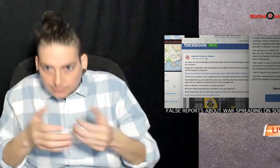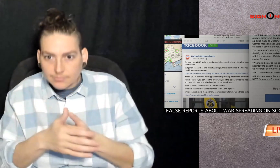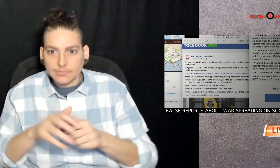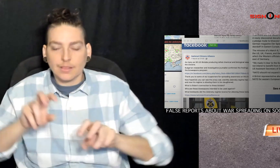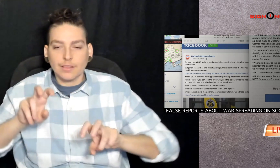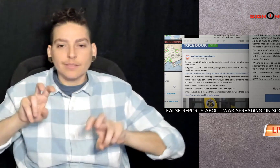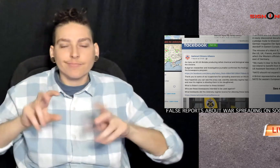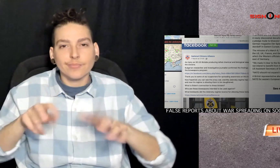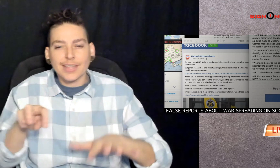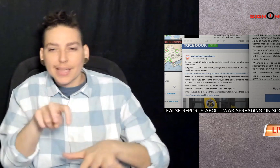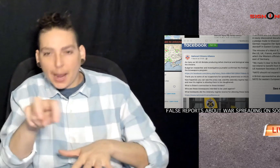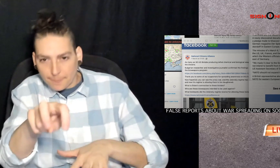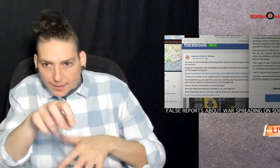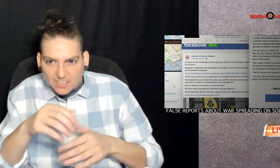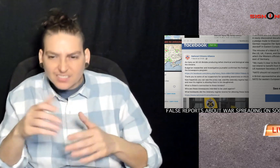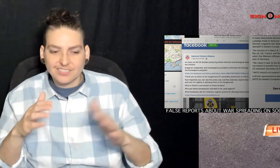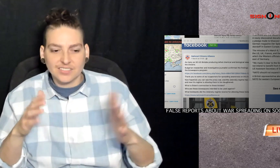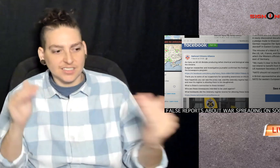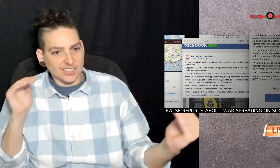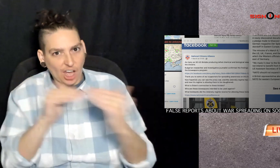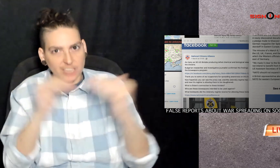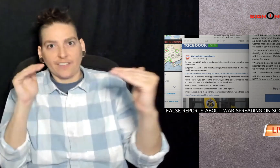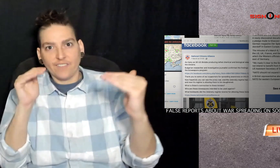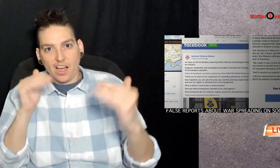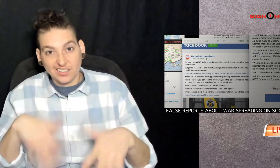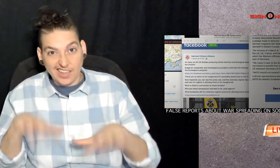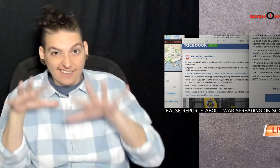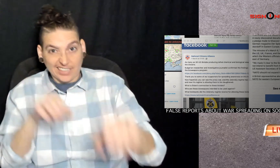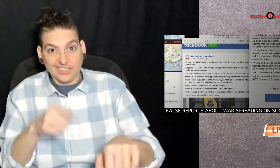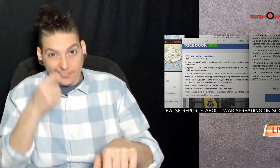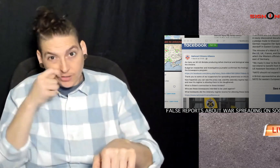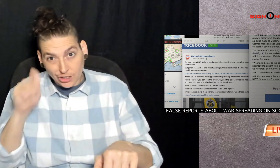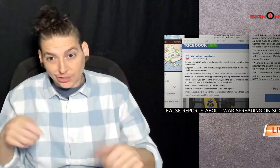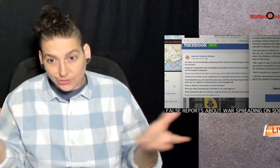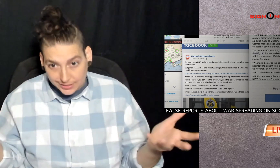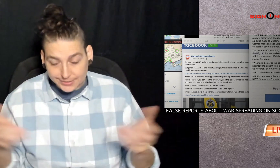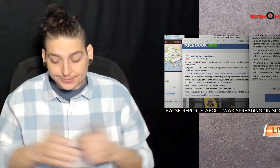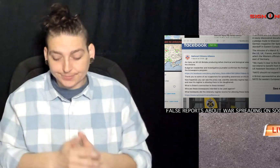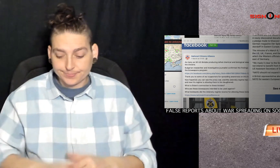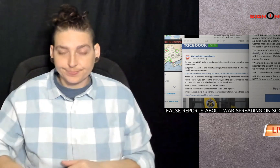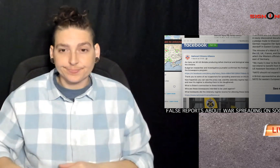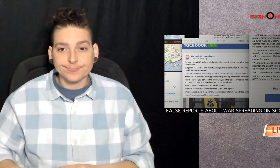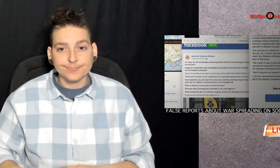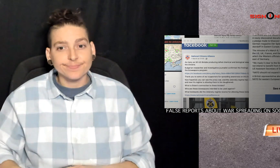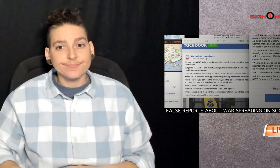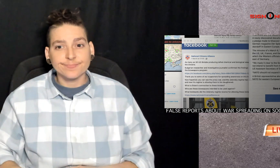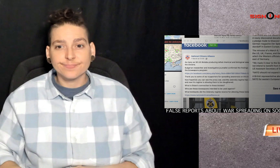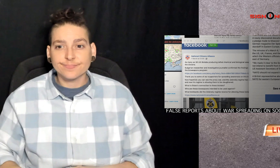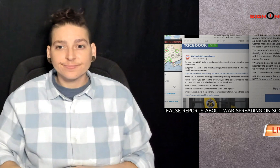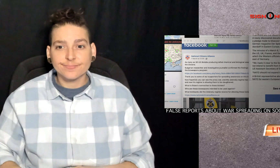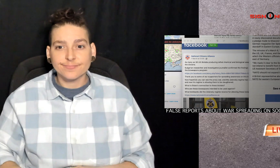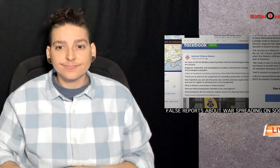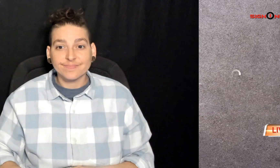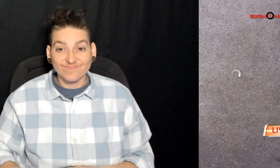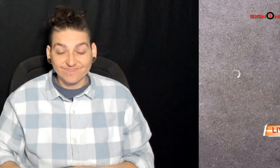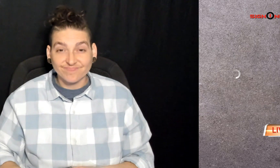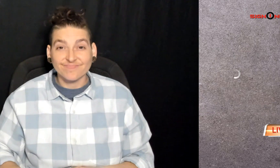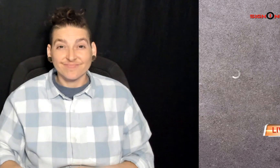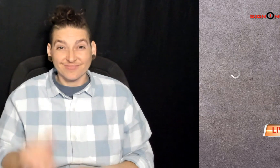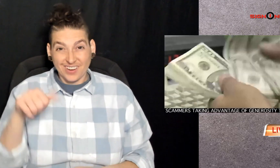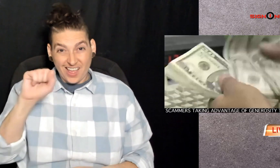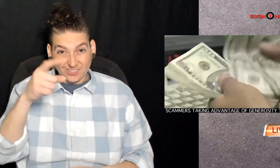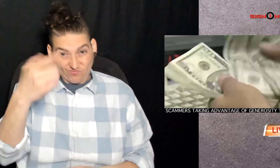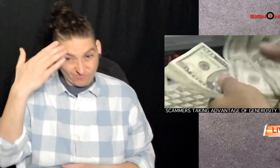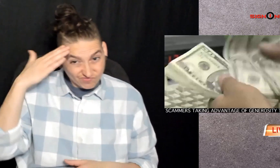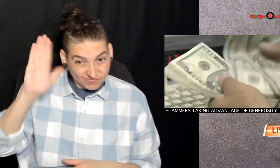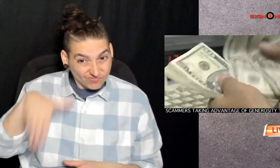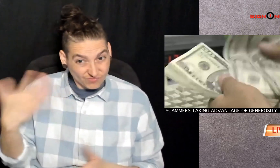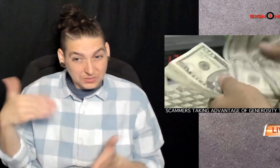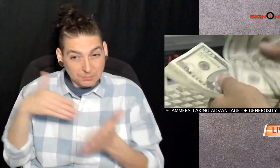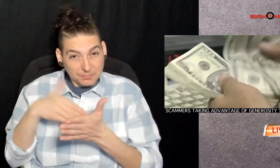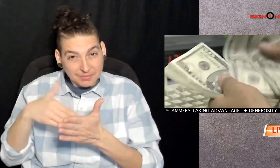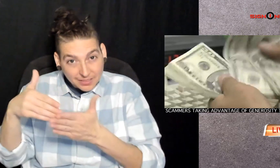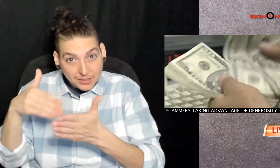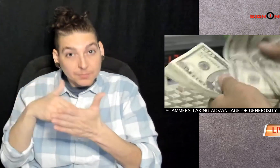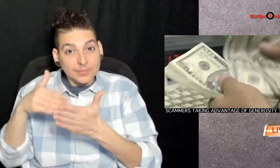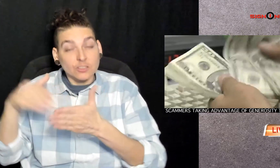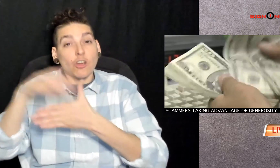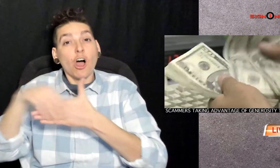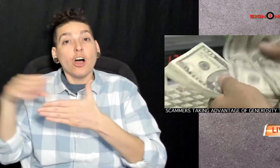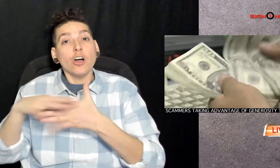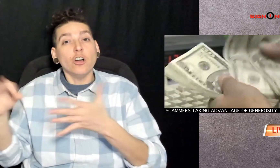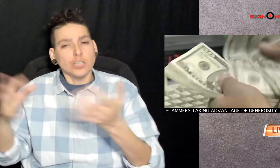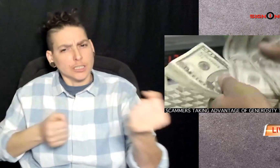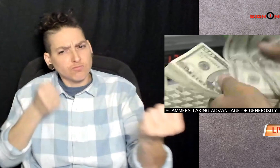a key claim in Russia's misinformation campaign justifying the invasion of Ukraine